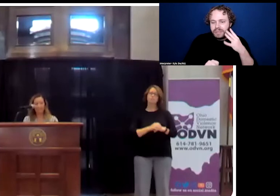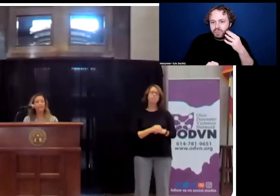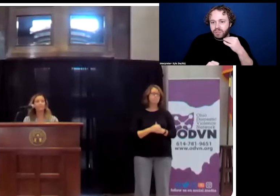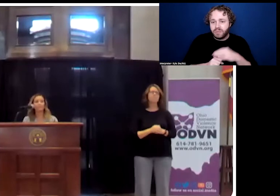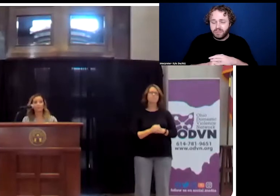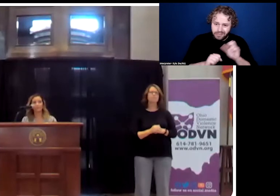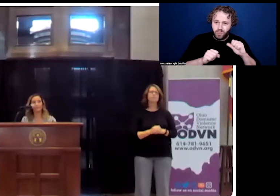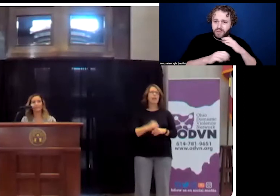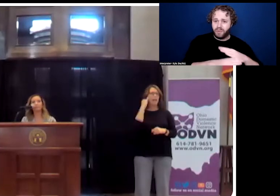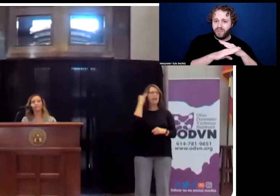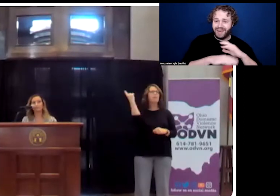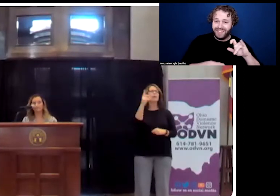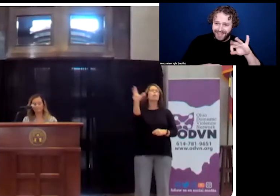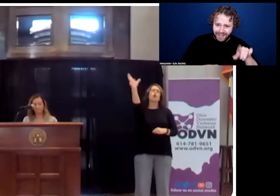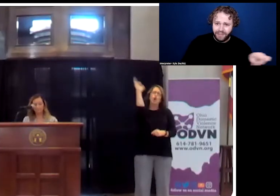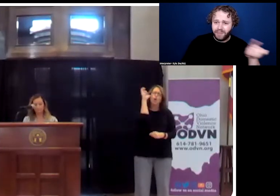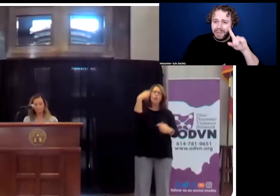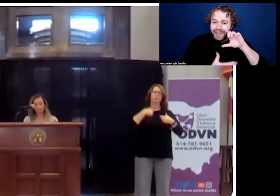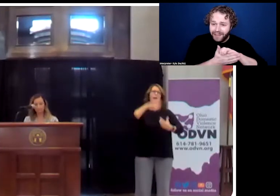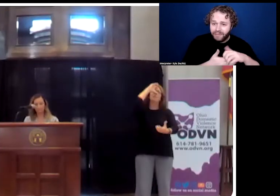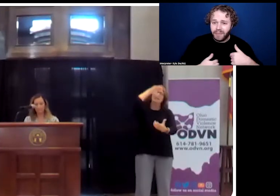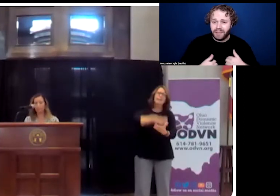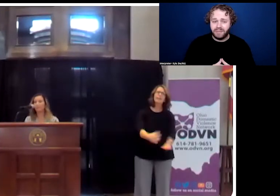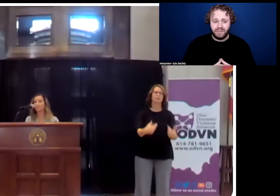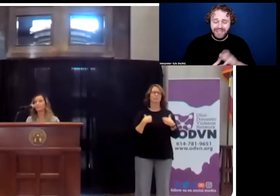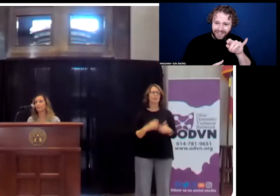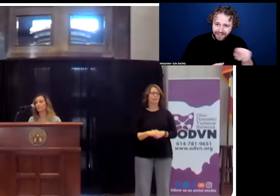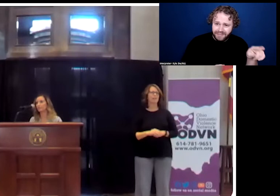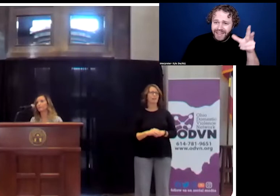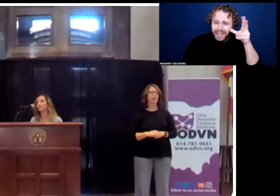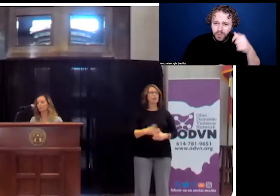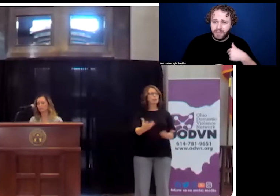had I been heard and I had been believed. So I'm here today to share my story.